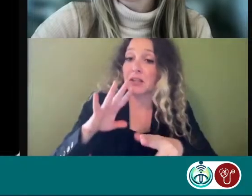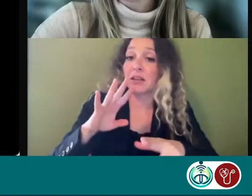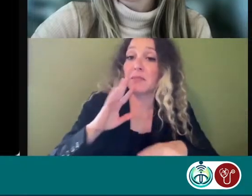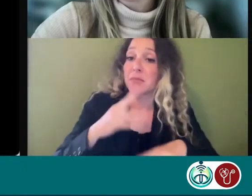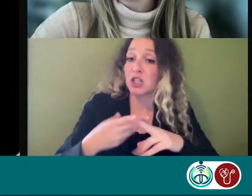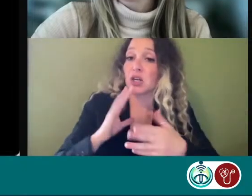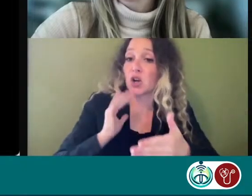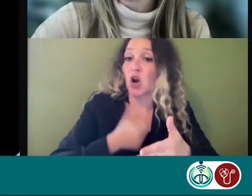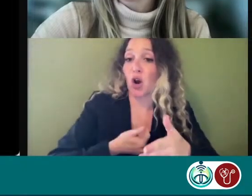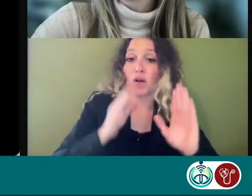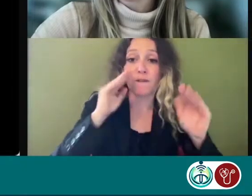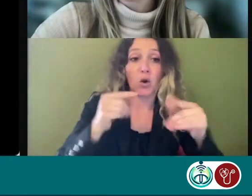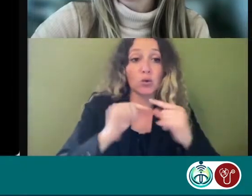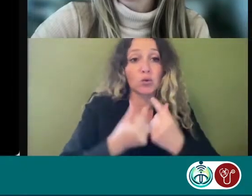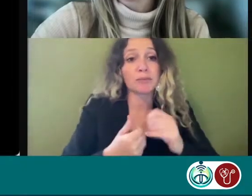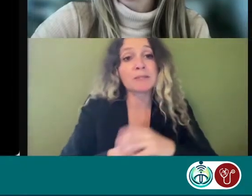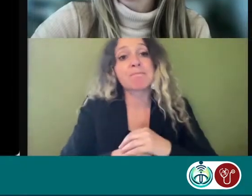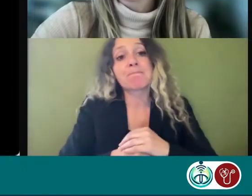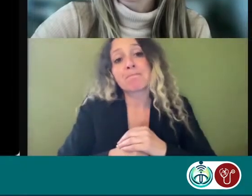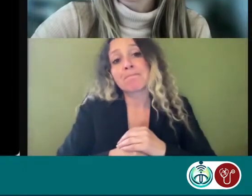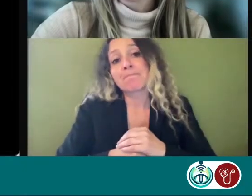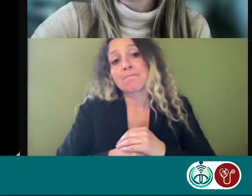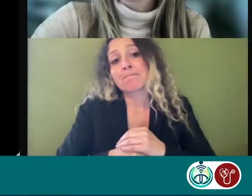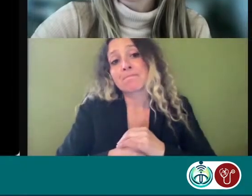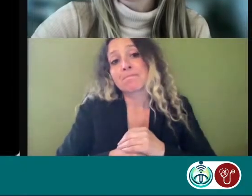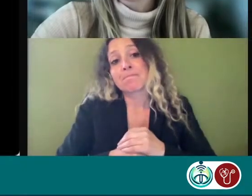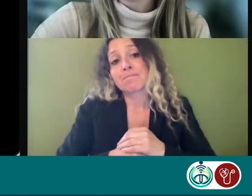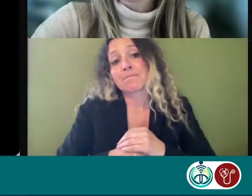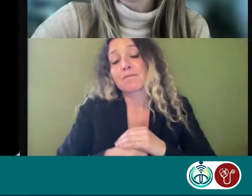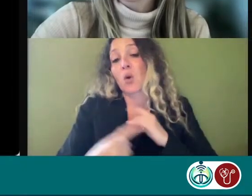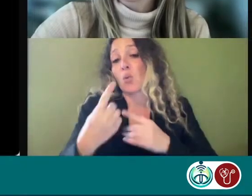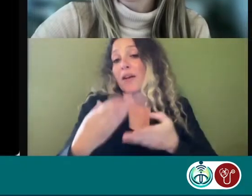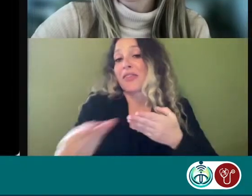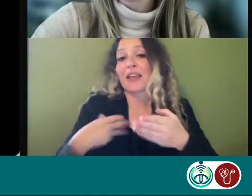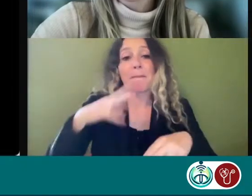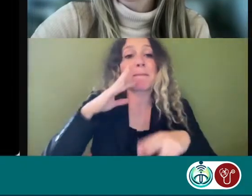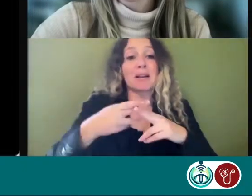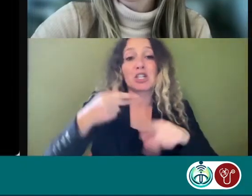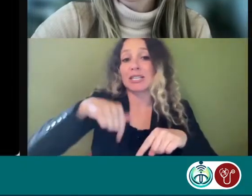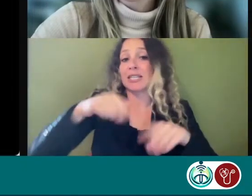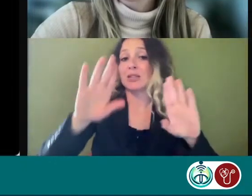One was something, again, that's come up in this wonderful meeting today about barriers to personal